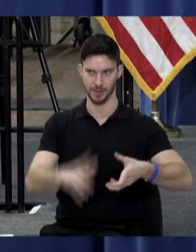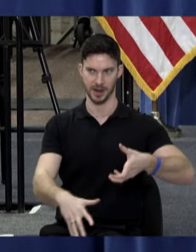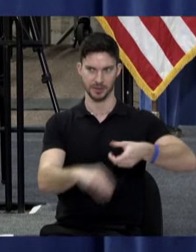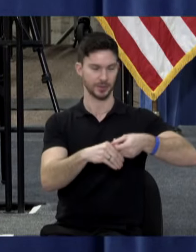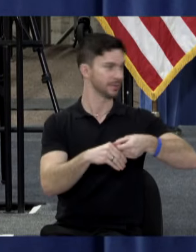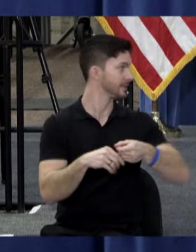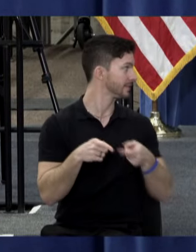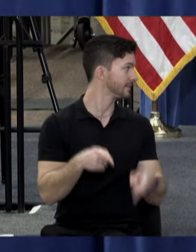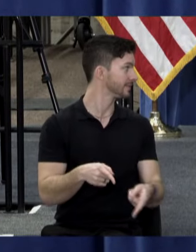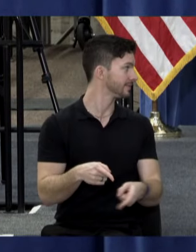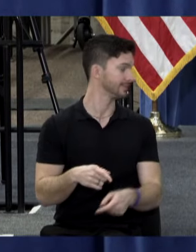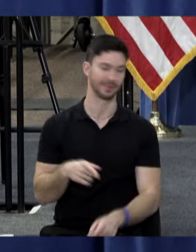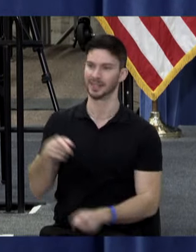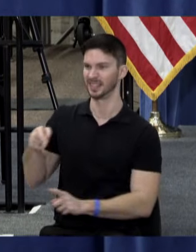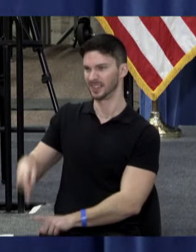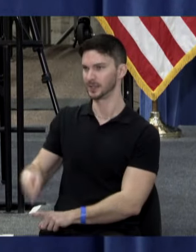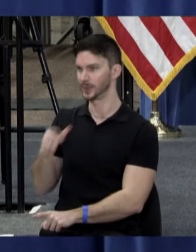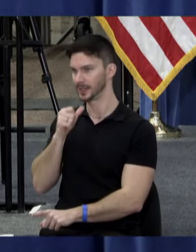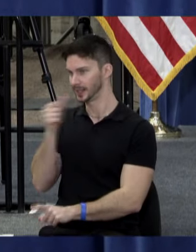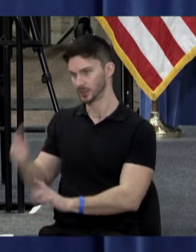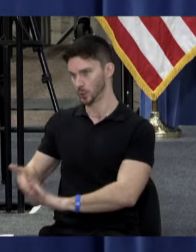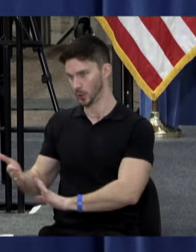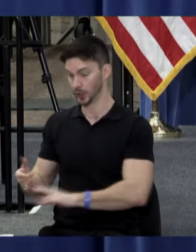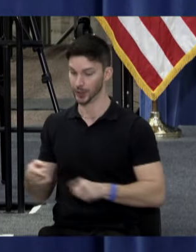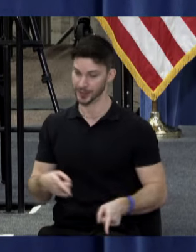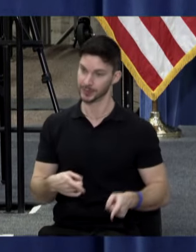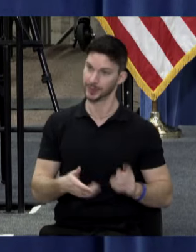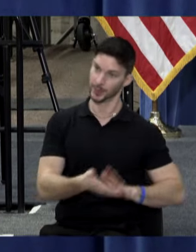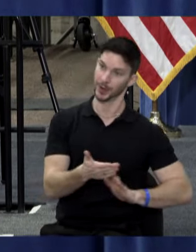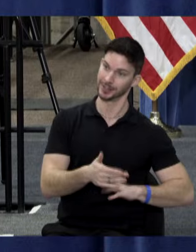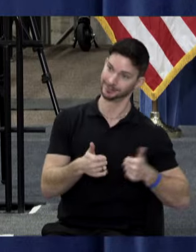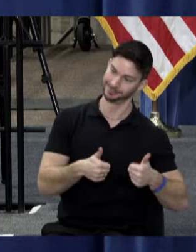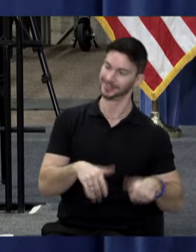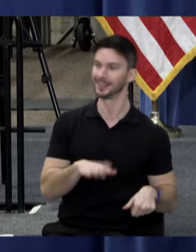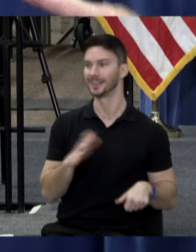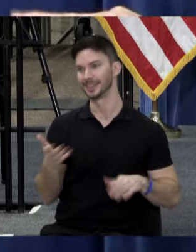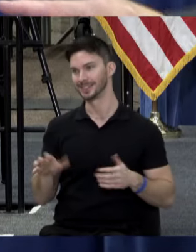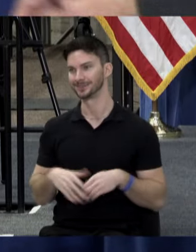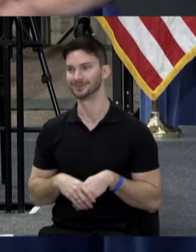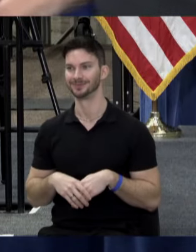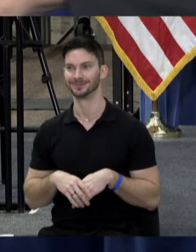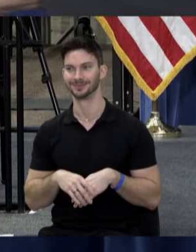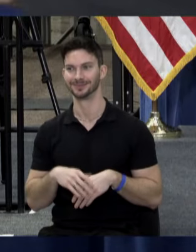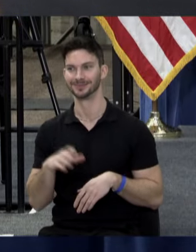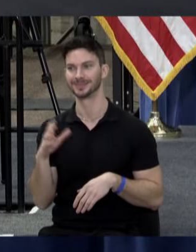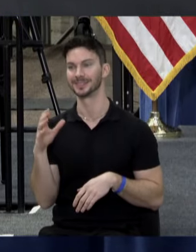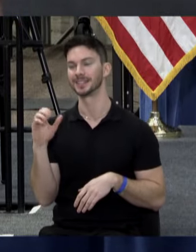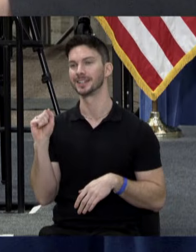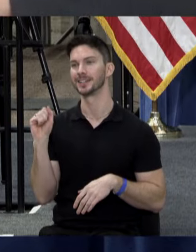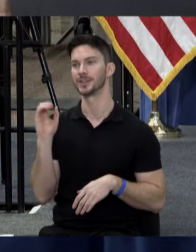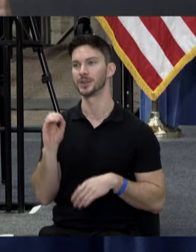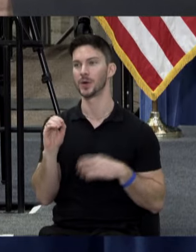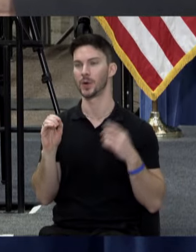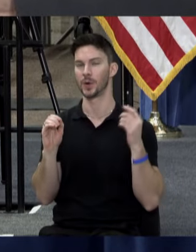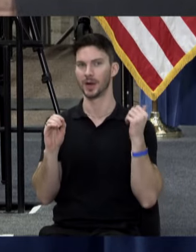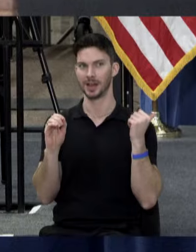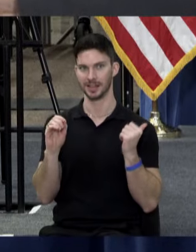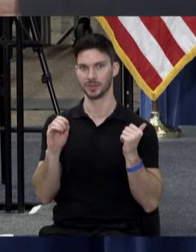doctor says. This one doesn't work, this one does, you know. So and this was a golf clinic